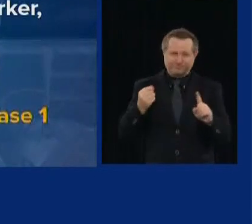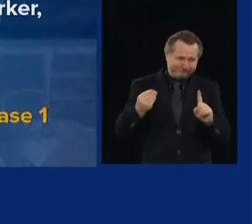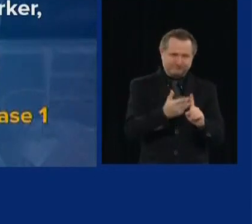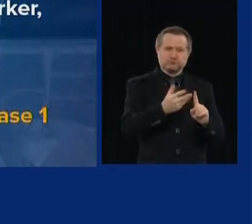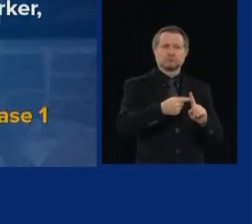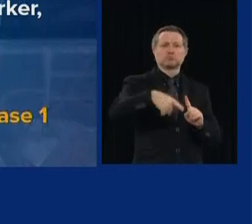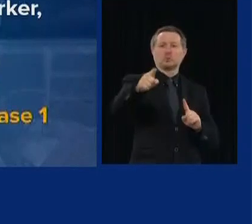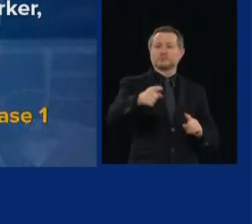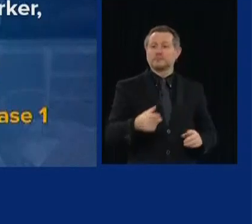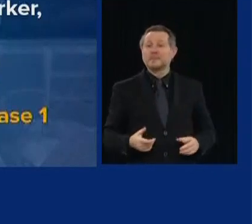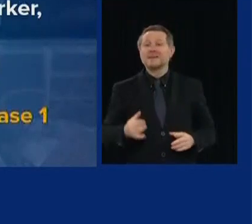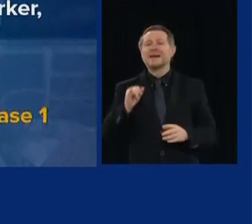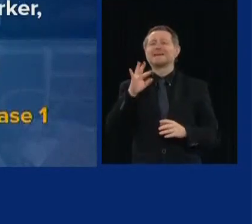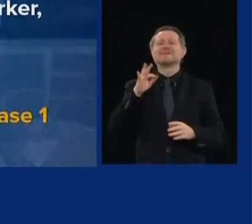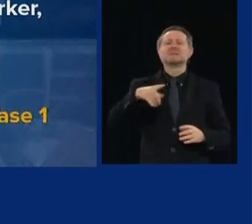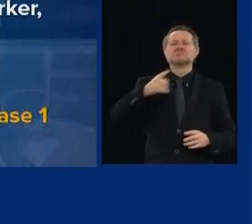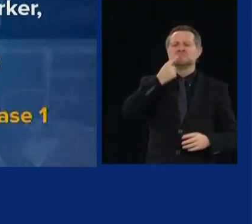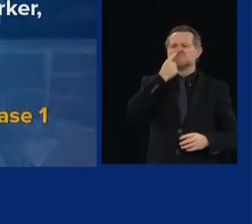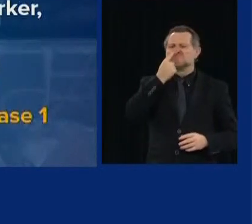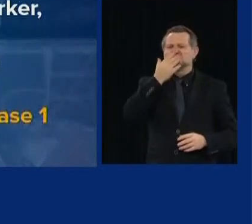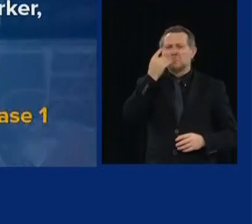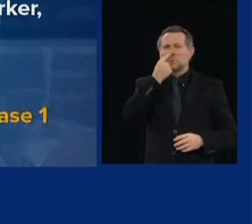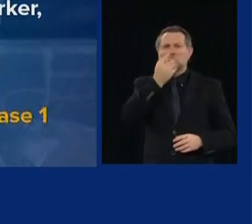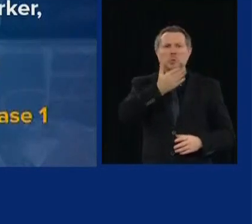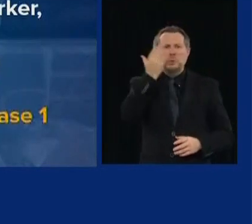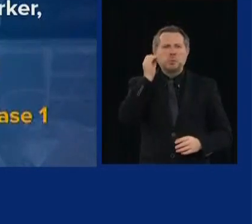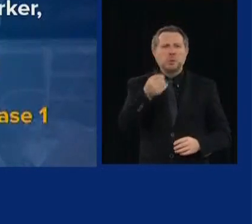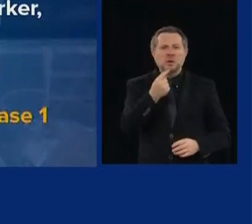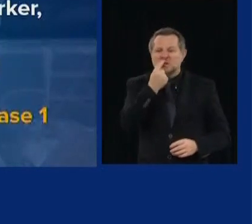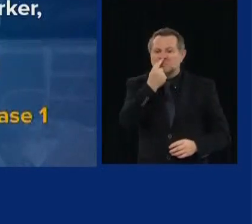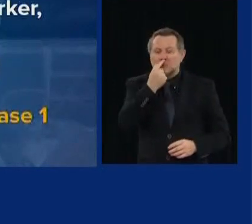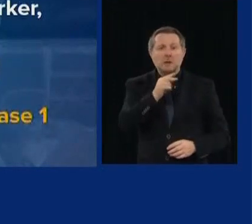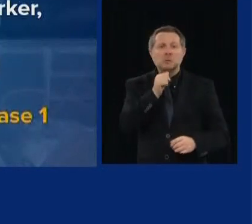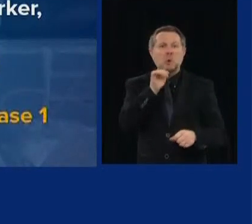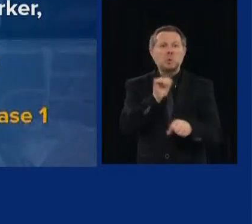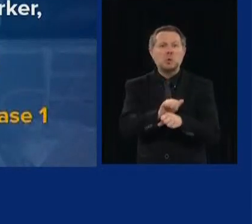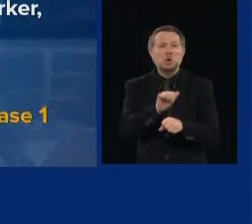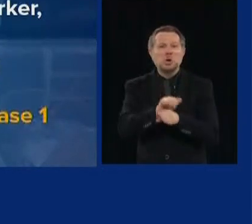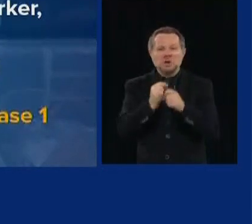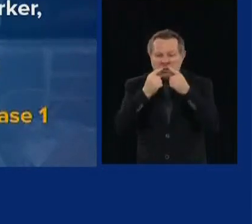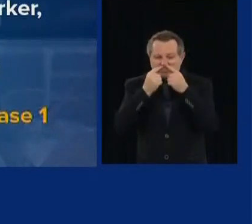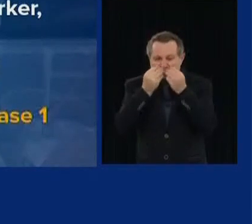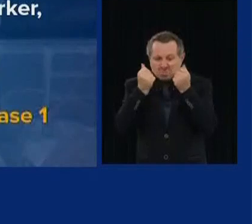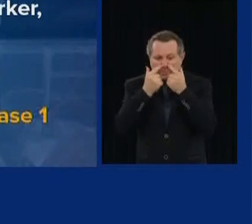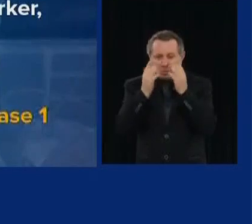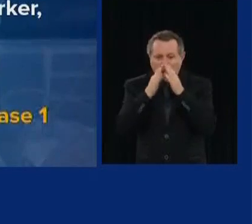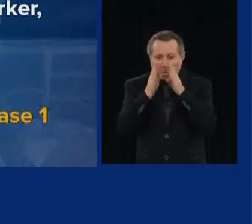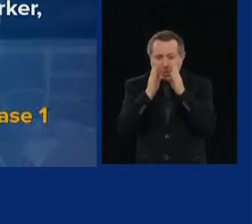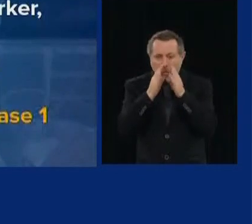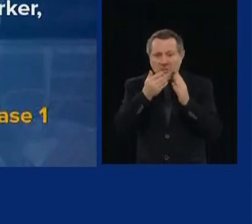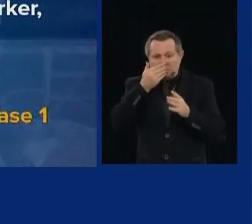YOU NOW QUALIFY FOR A TEST.